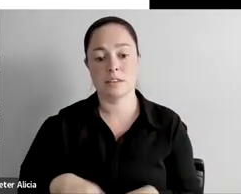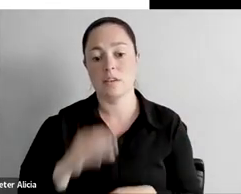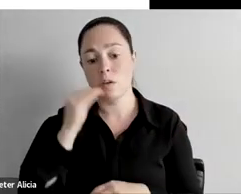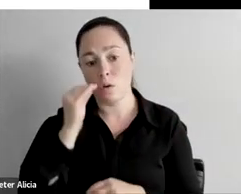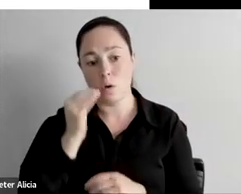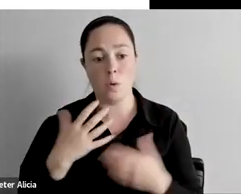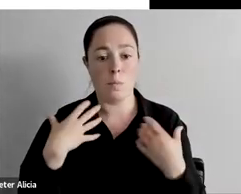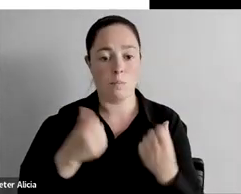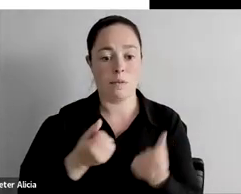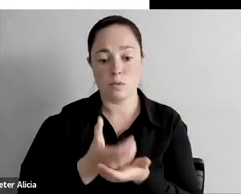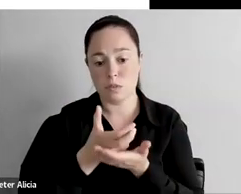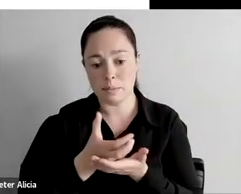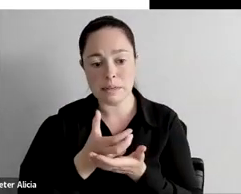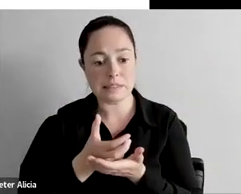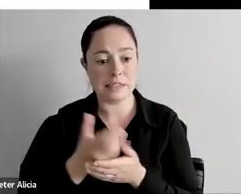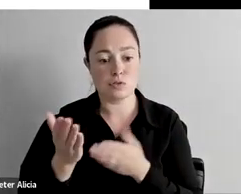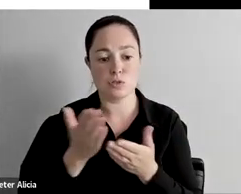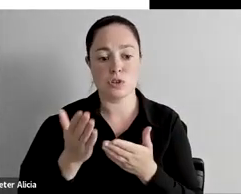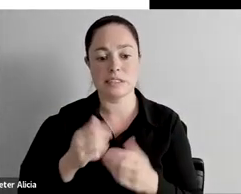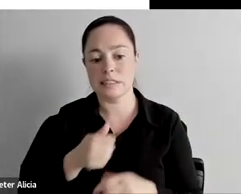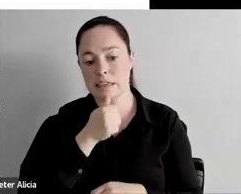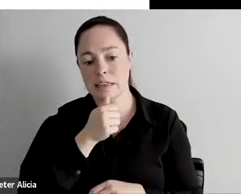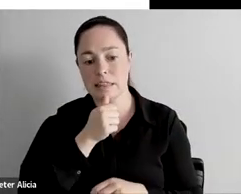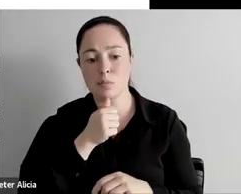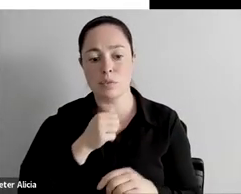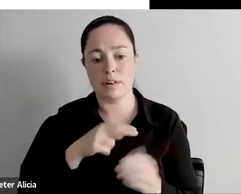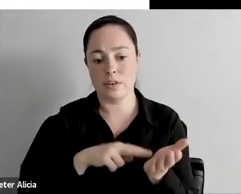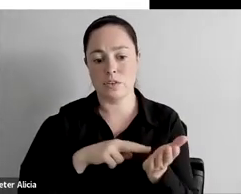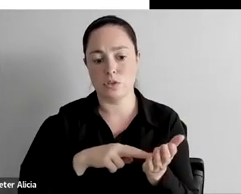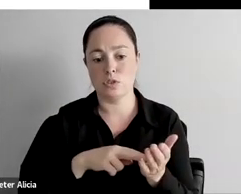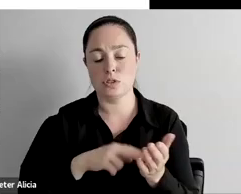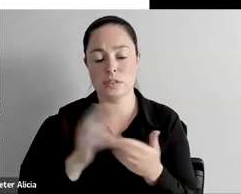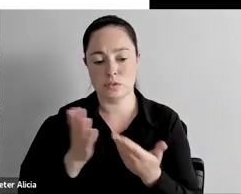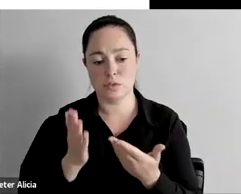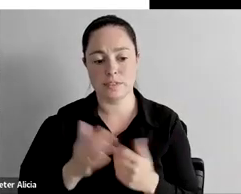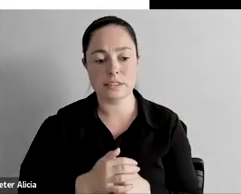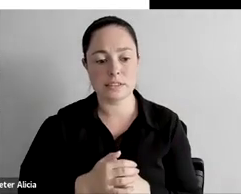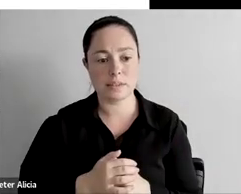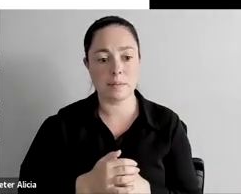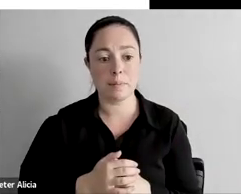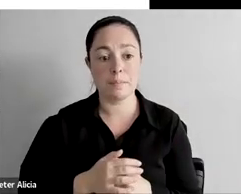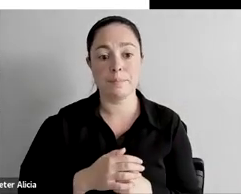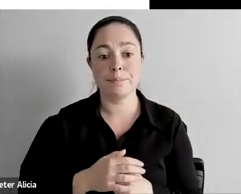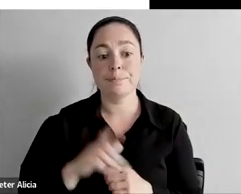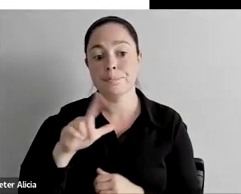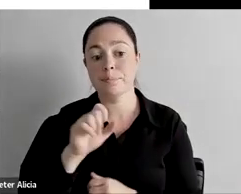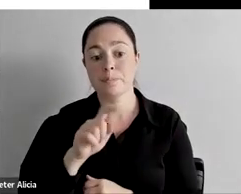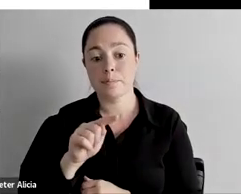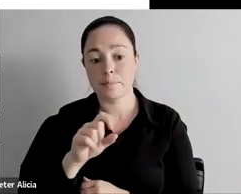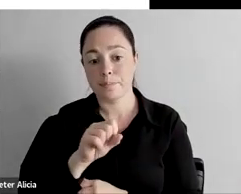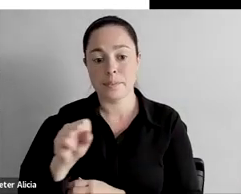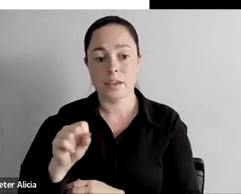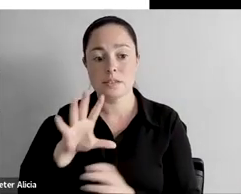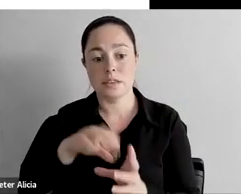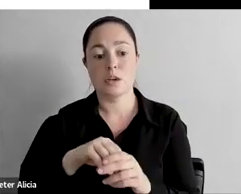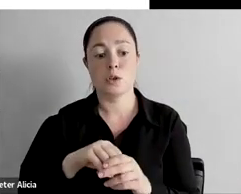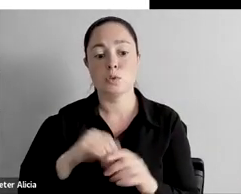case management, and private duty nursing services. And then LTSS also includes institutional LTSS,